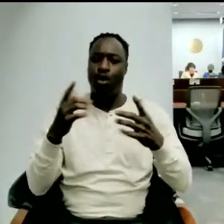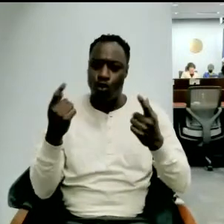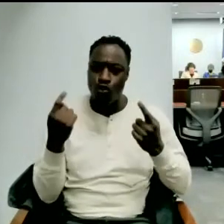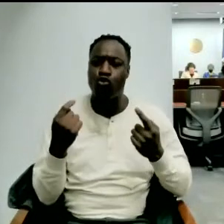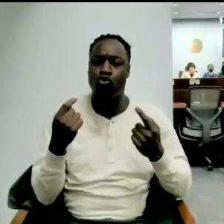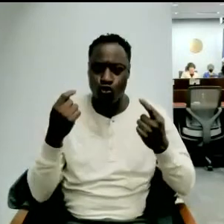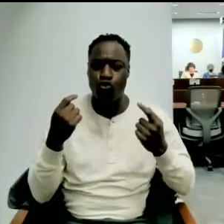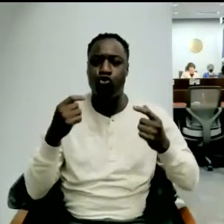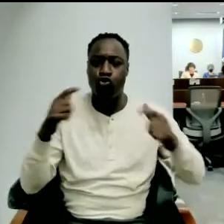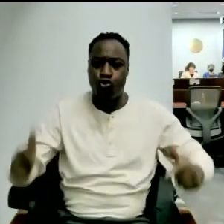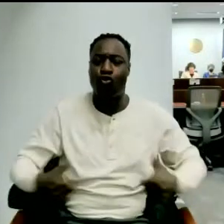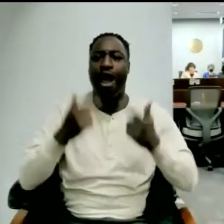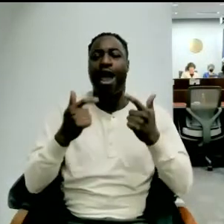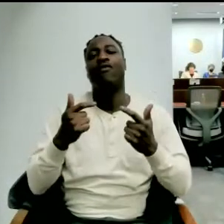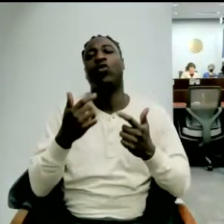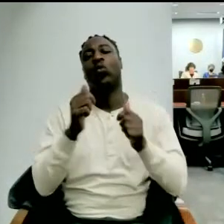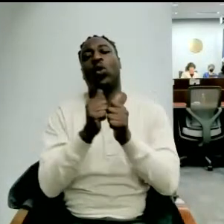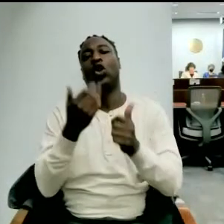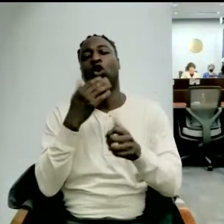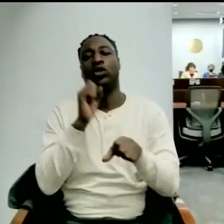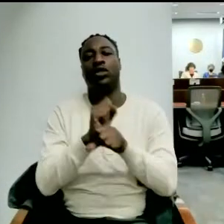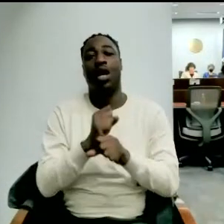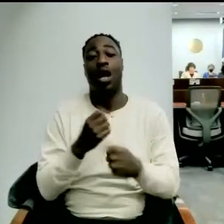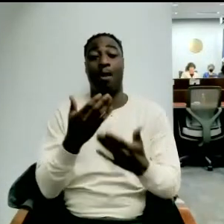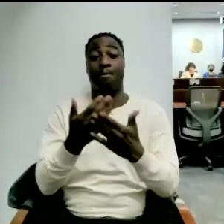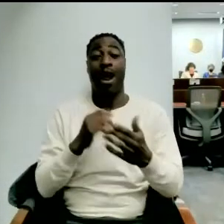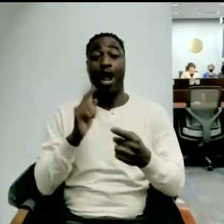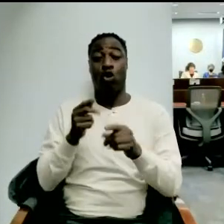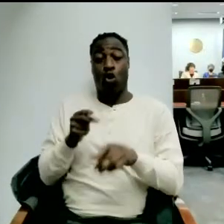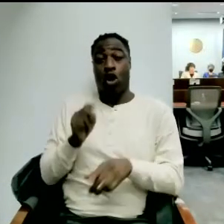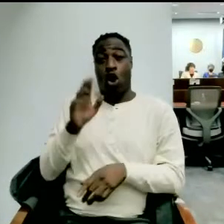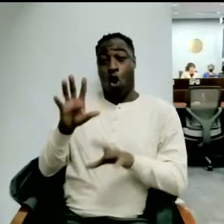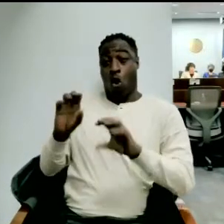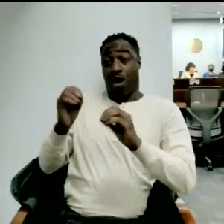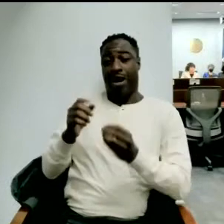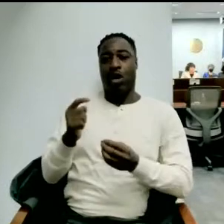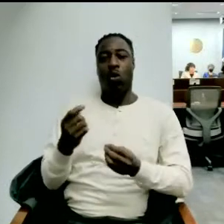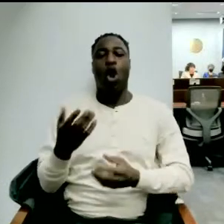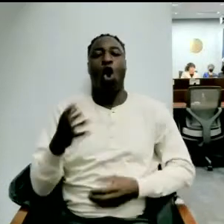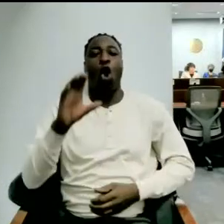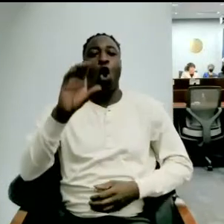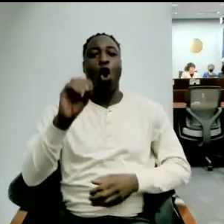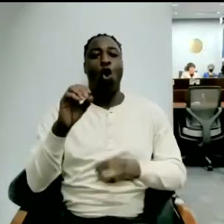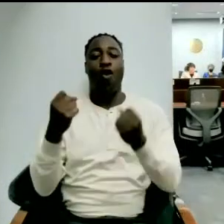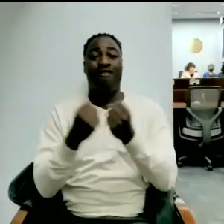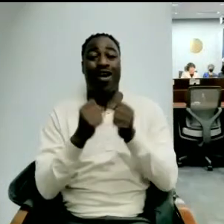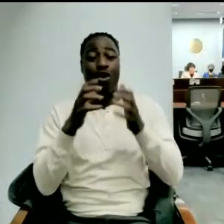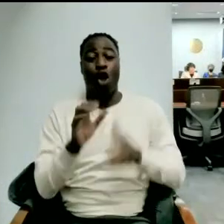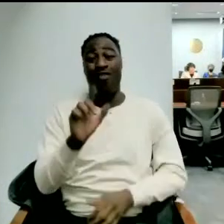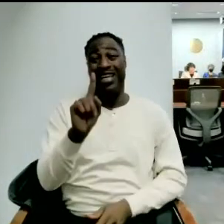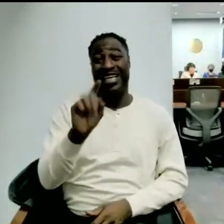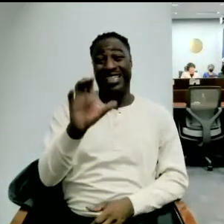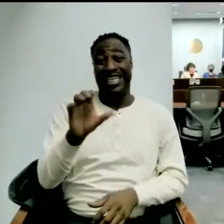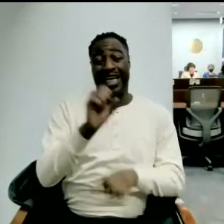Prior to joining she was the EEOC founder and Executive Director of the DC employment Justice